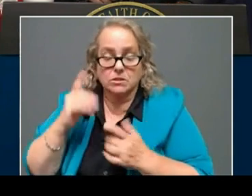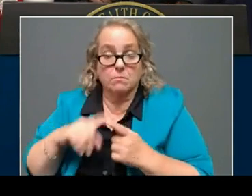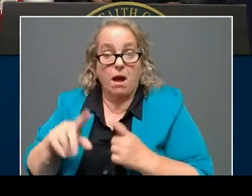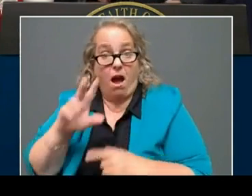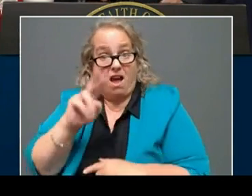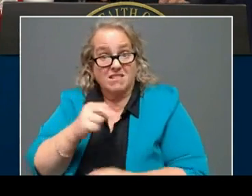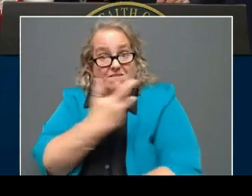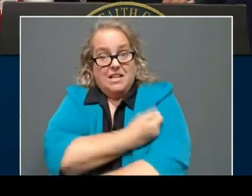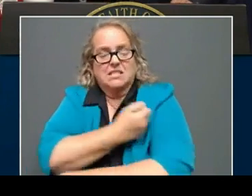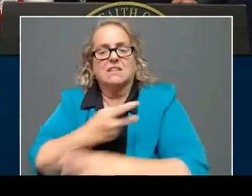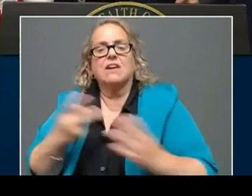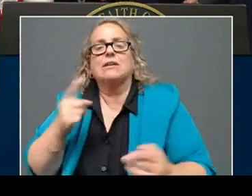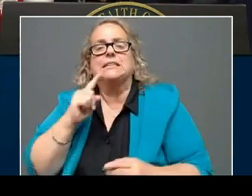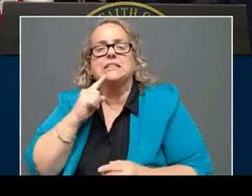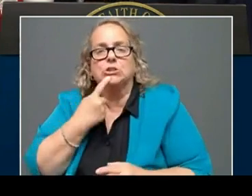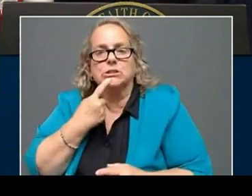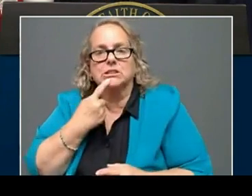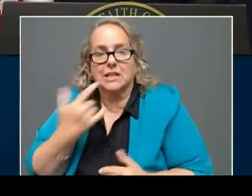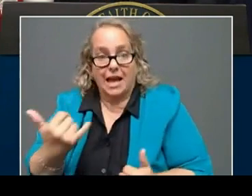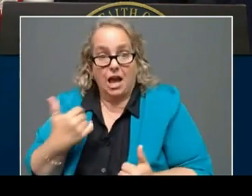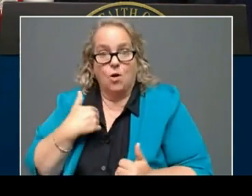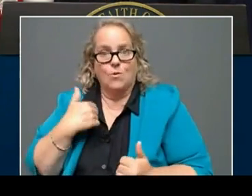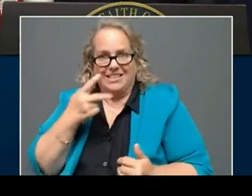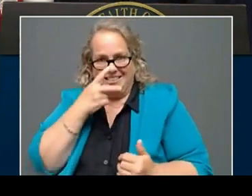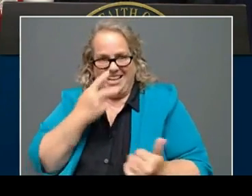we've seen that, I think nationally you're seeing it, the Yankees had to